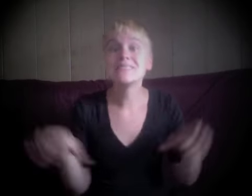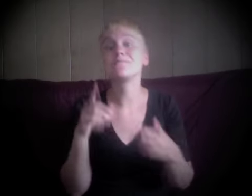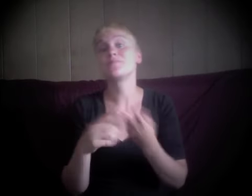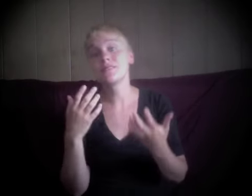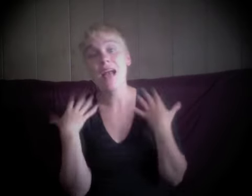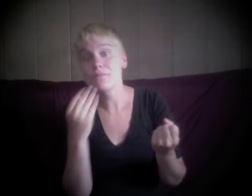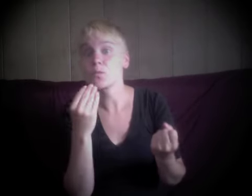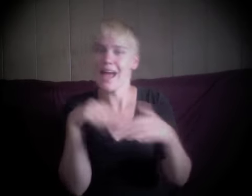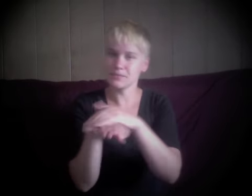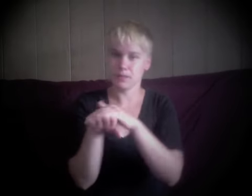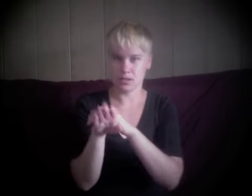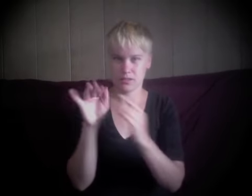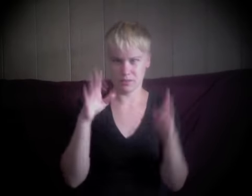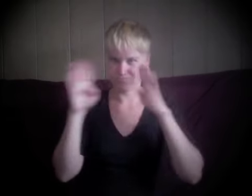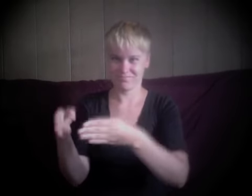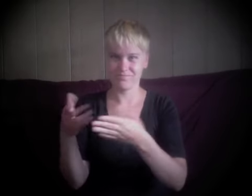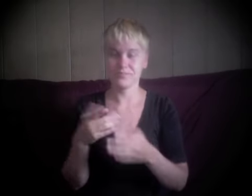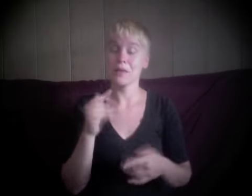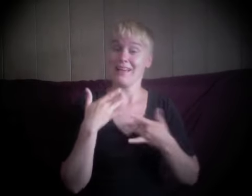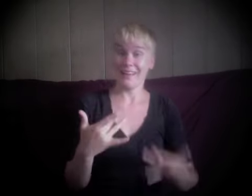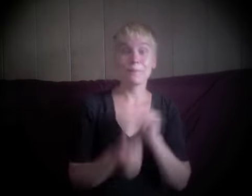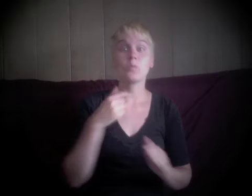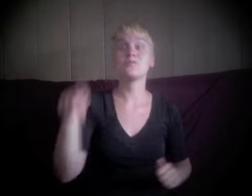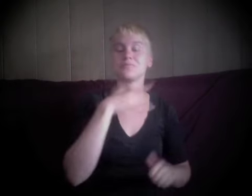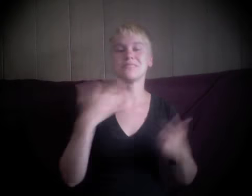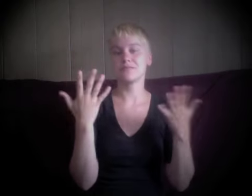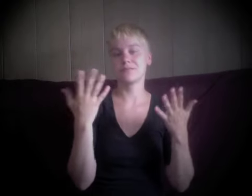through activity and healthy food accessible for everyone.